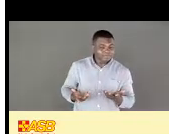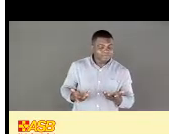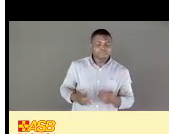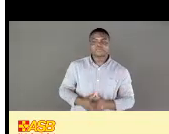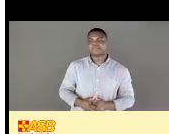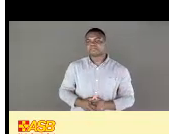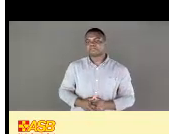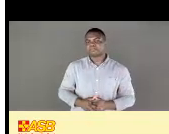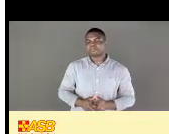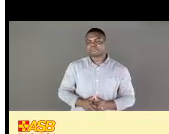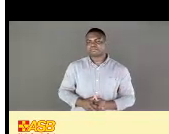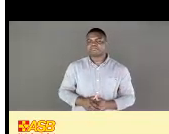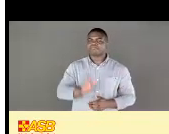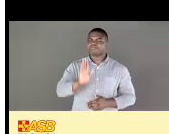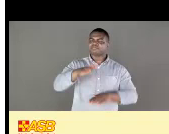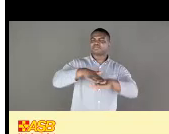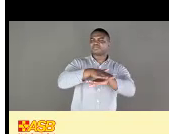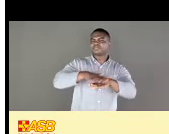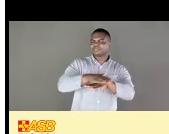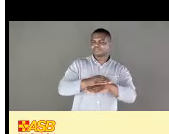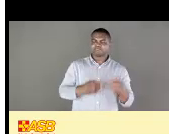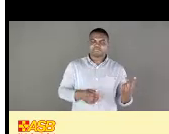be adjusted to what the interpreter can render. In this case, we need